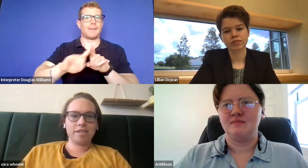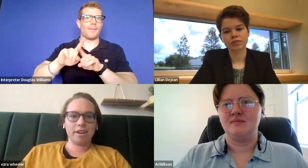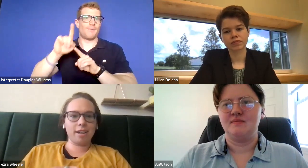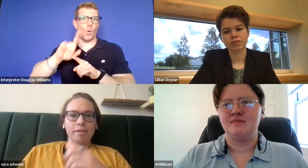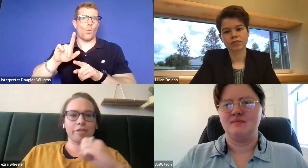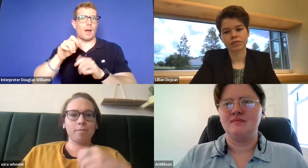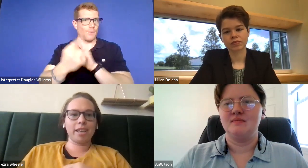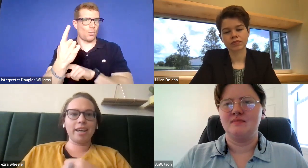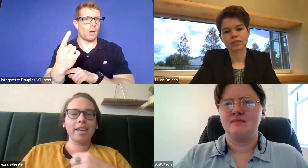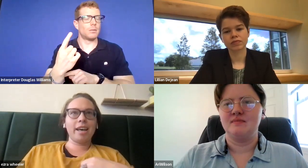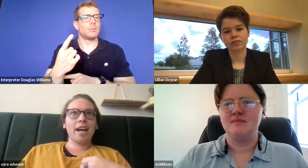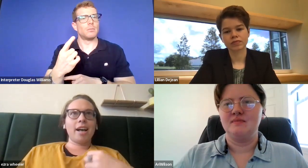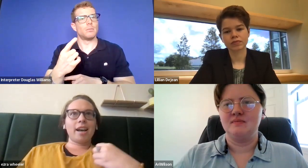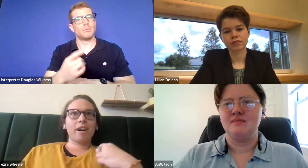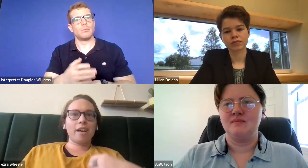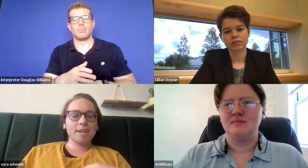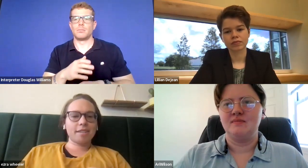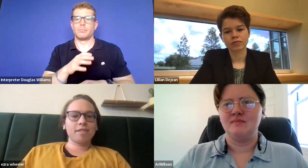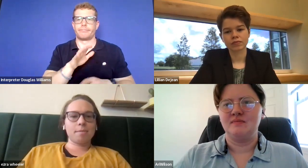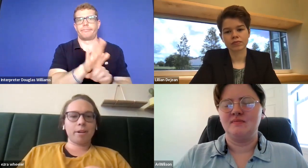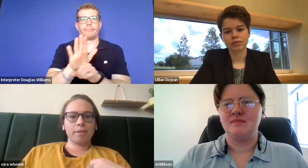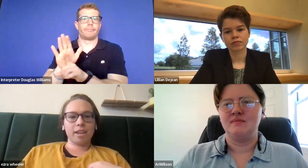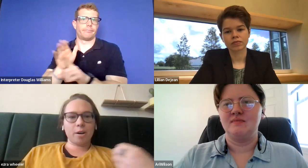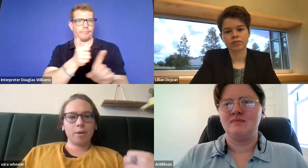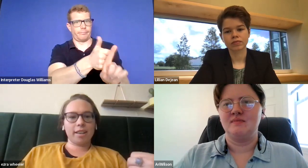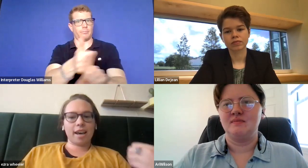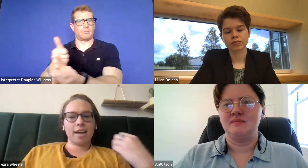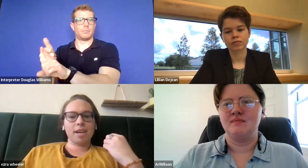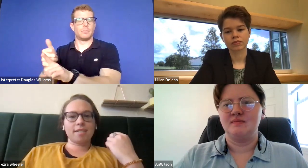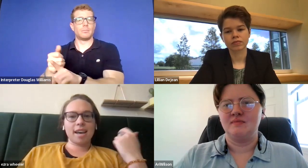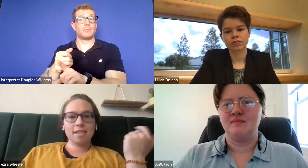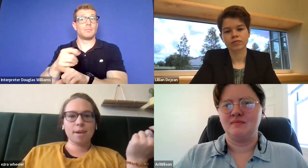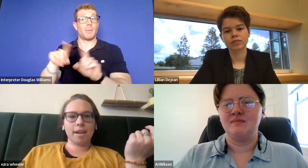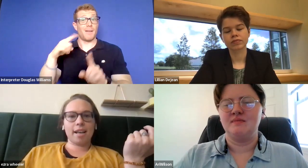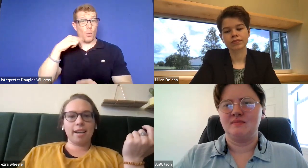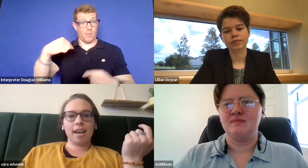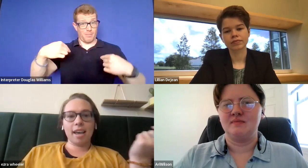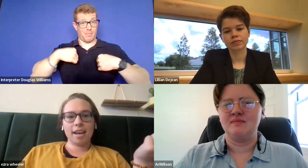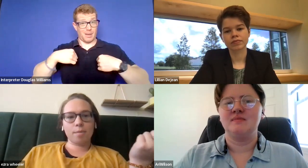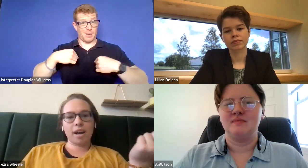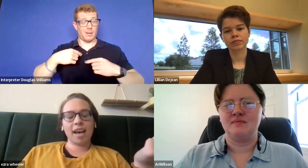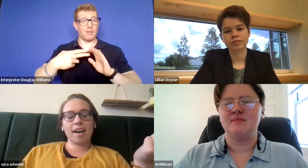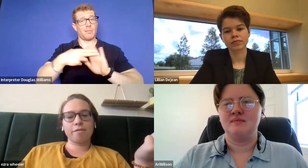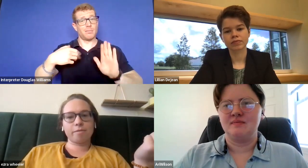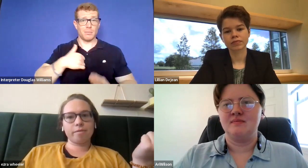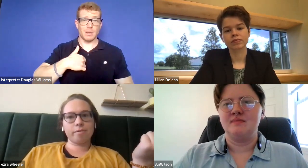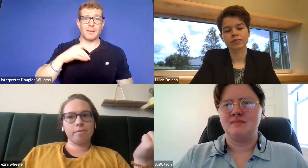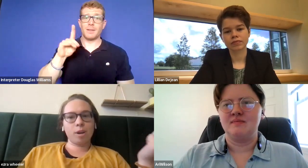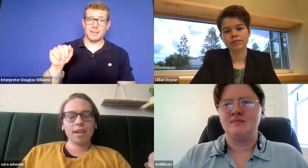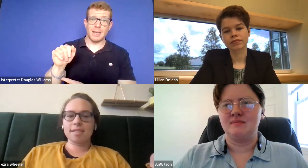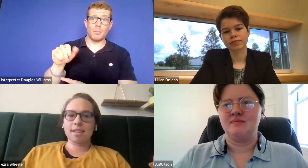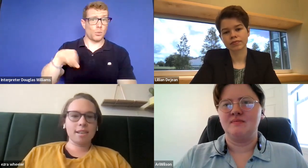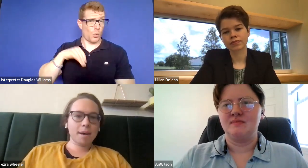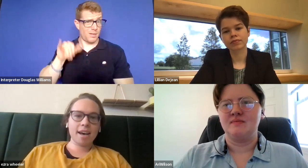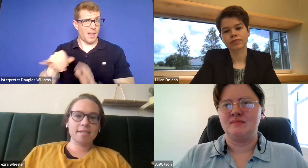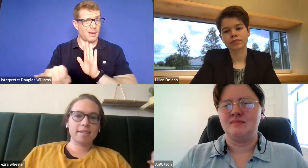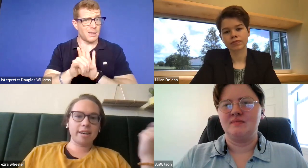But for me calling myself disabled, and really owning that because that is my reality. and what I have notice is in the past.